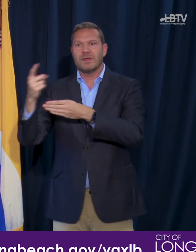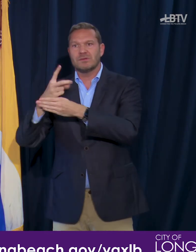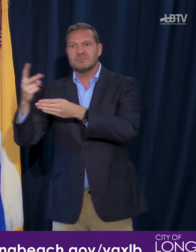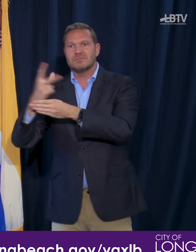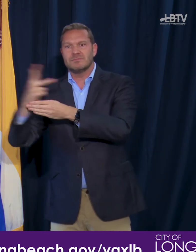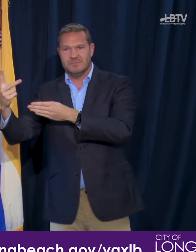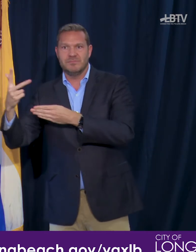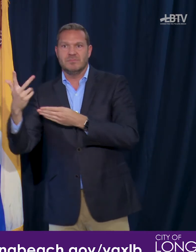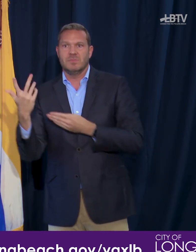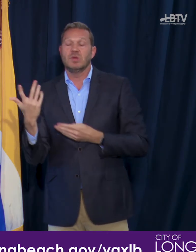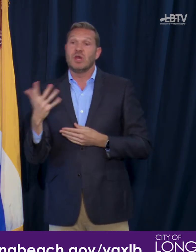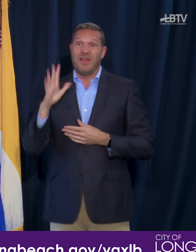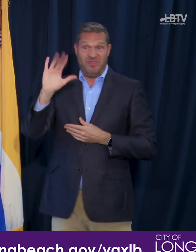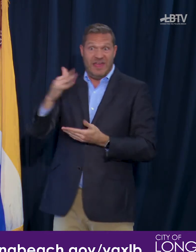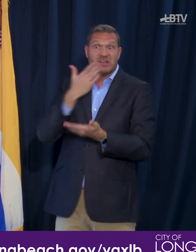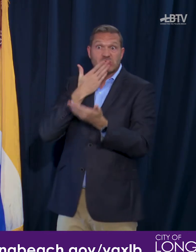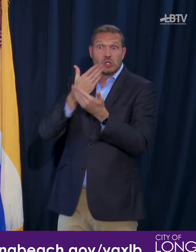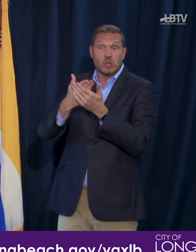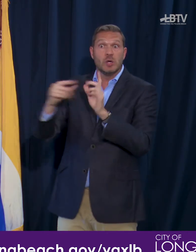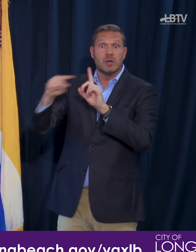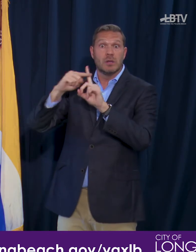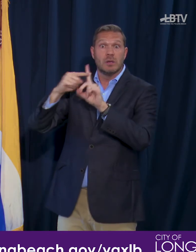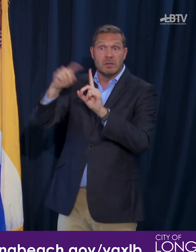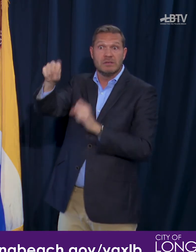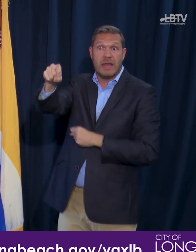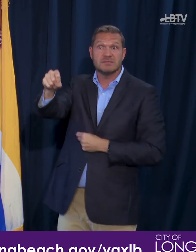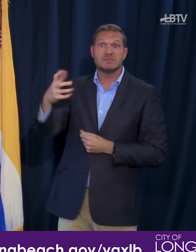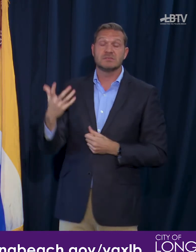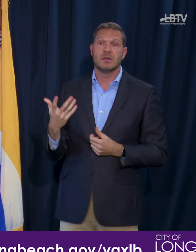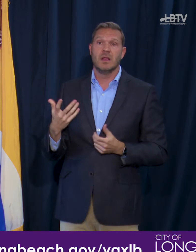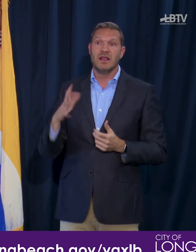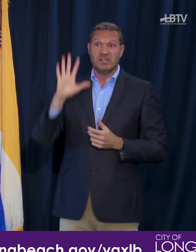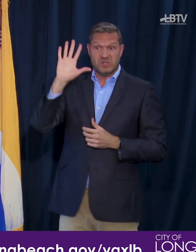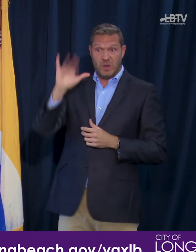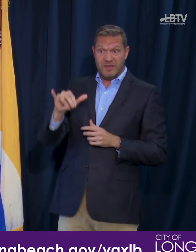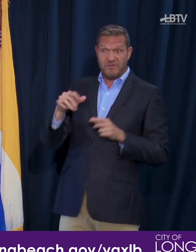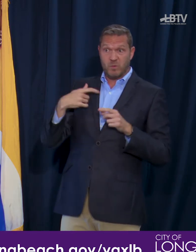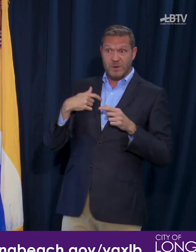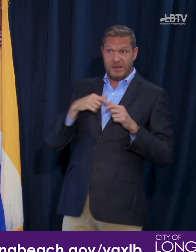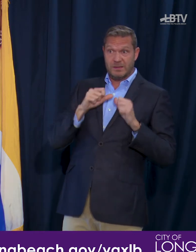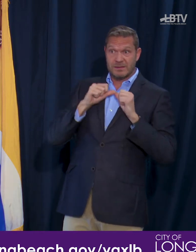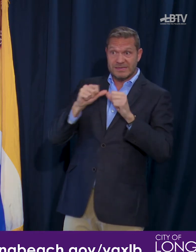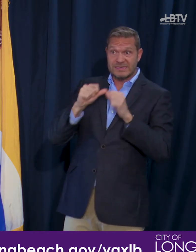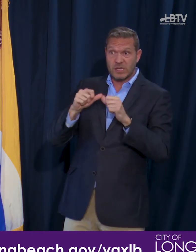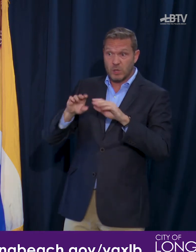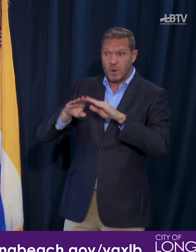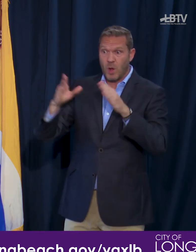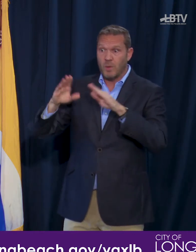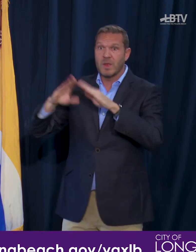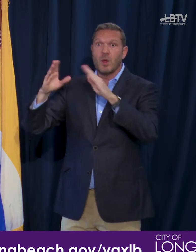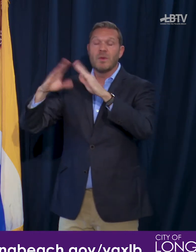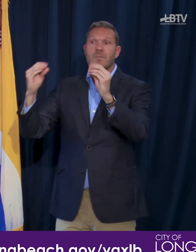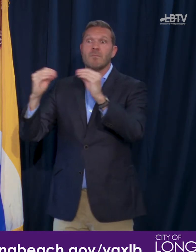And so that's a good sign and so if that modeling stays on course, we should see our ICU capacity